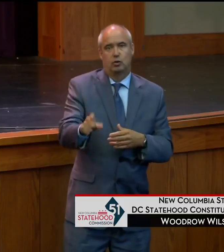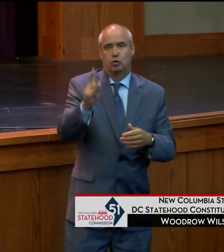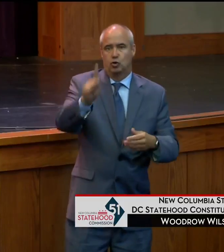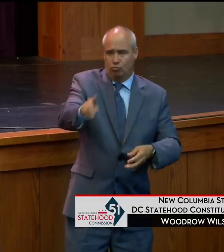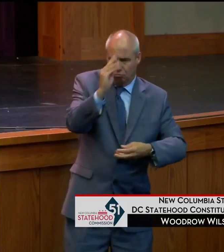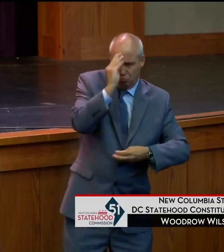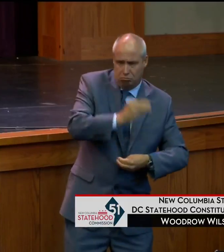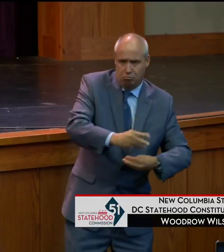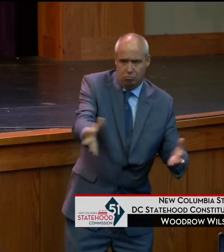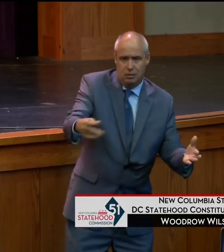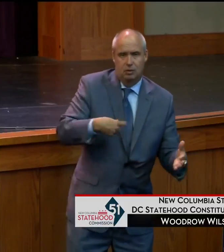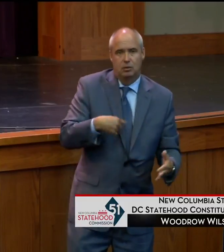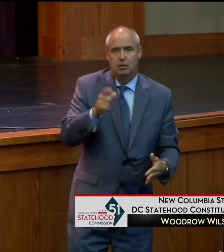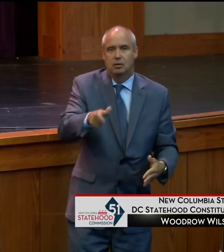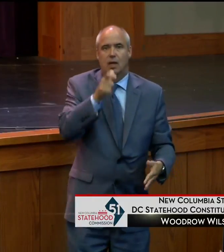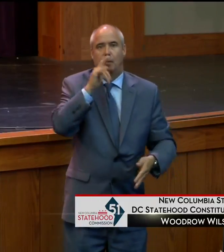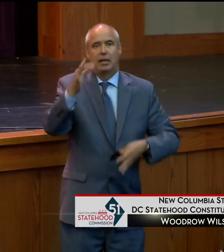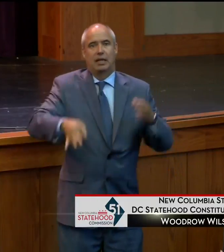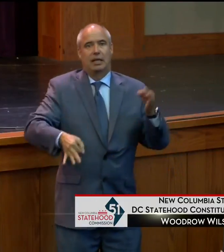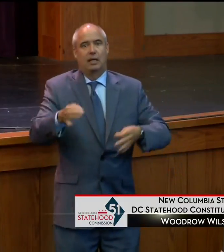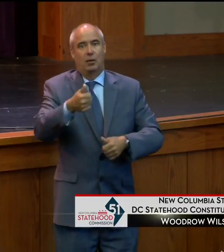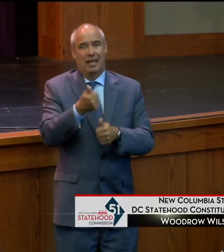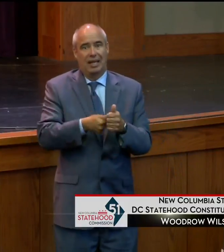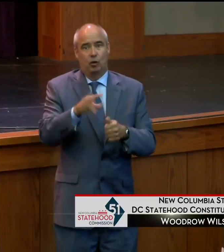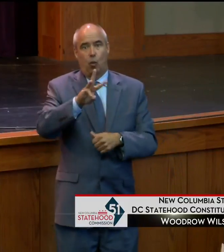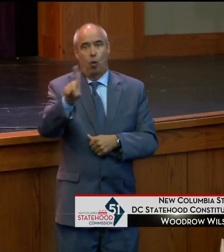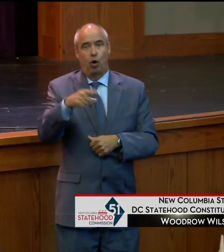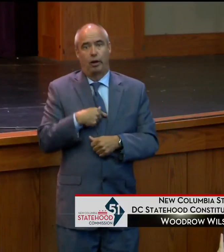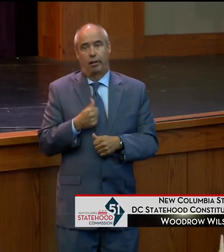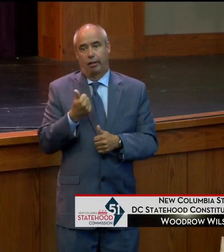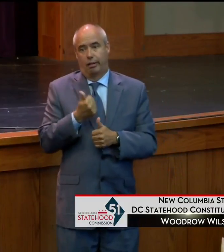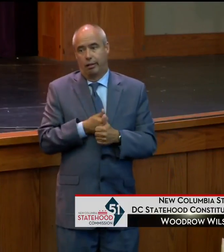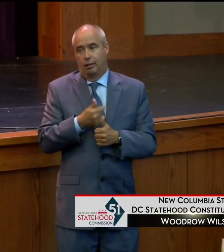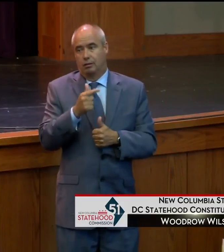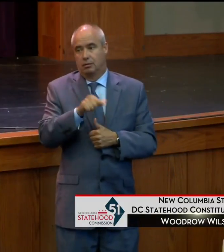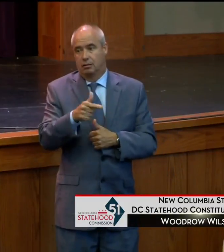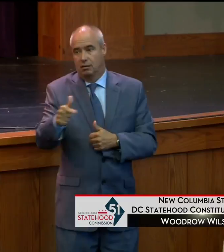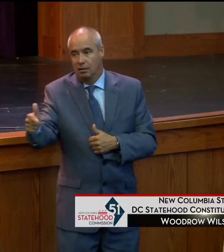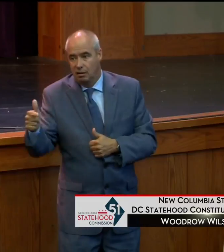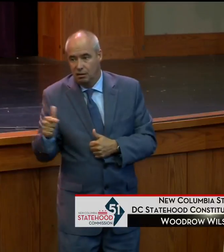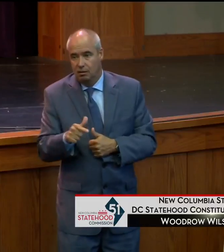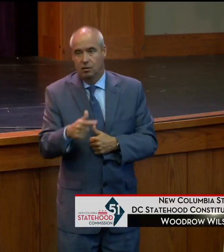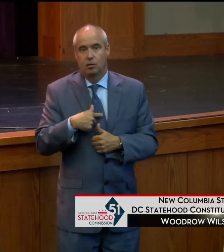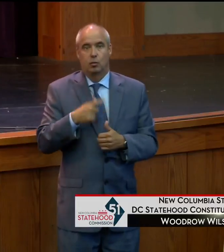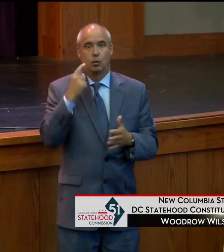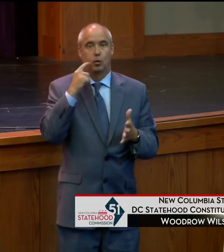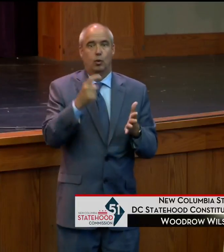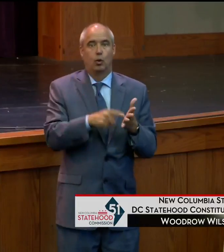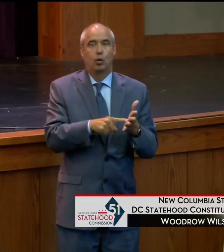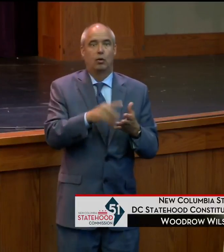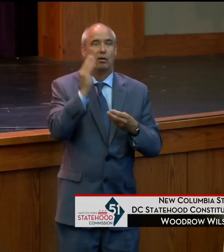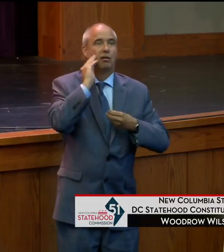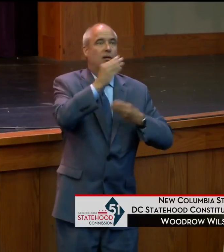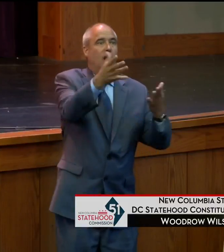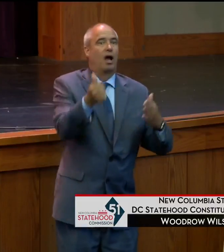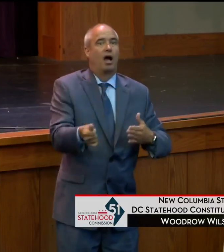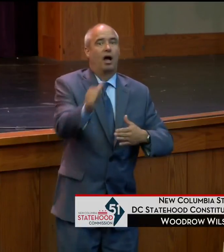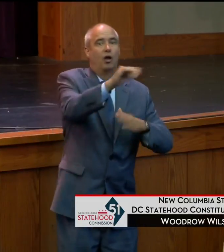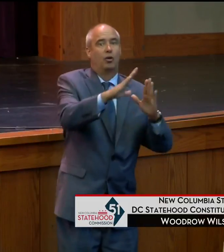HAVE BEEN A HEARING IN EACH WARD. NOTICE GIVEN TO OTHER CITIES. STATES.